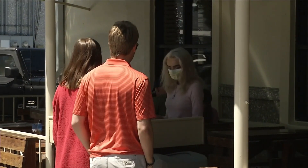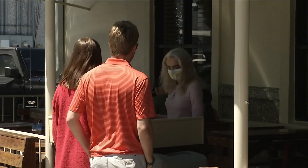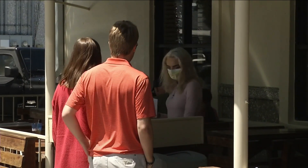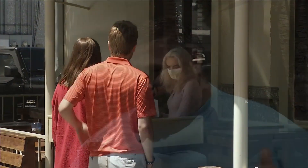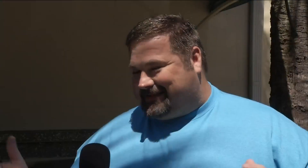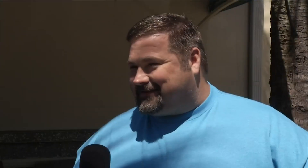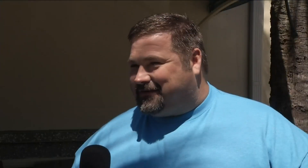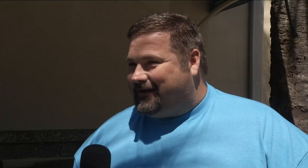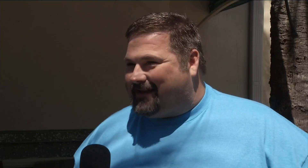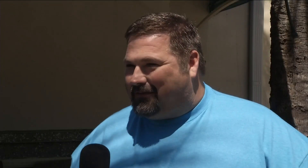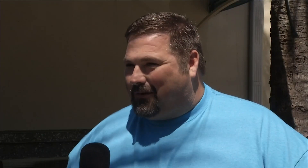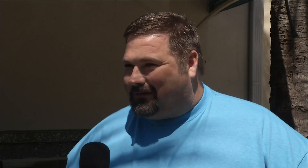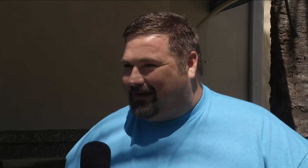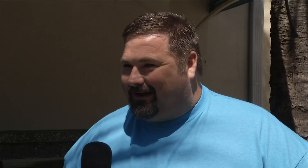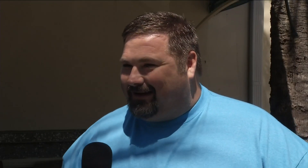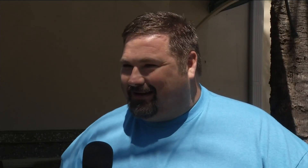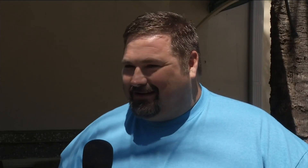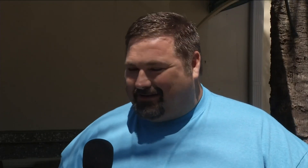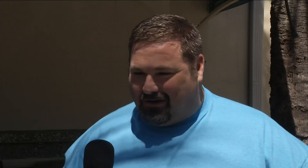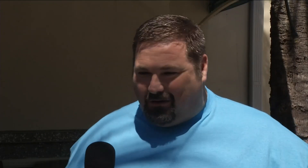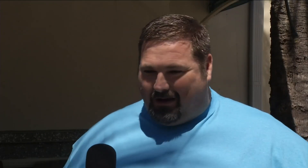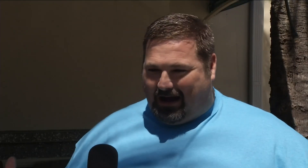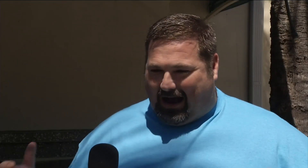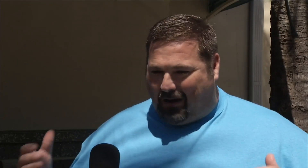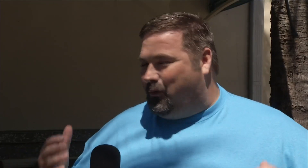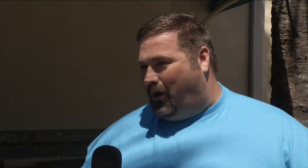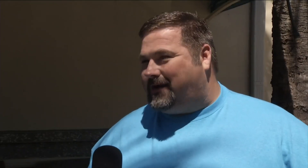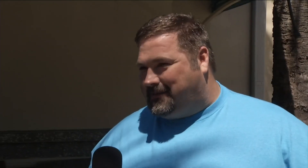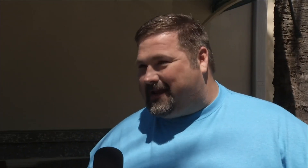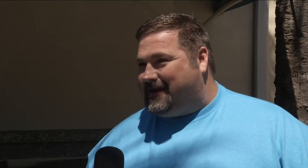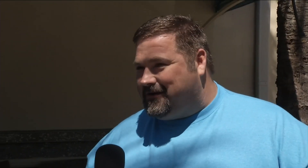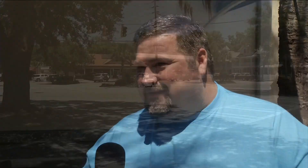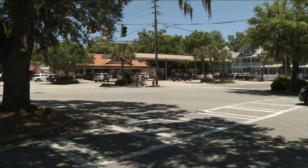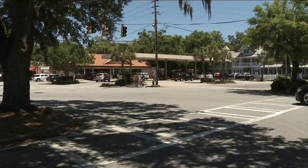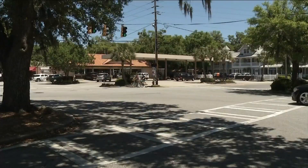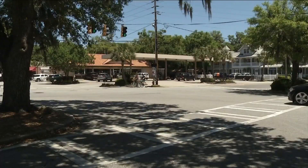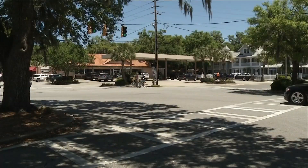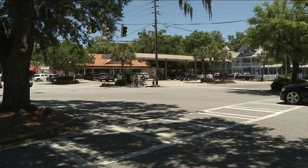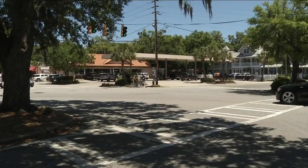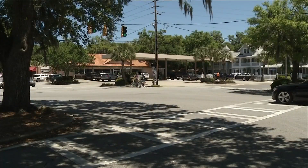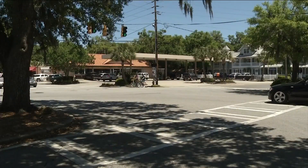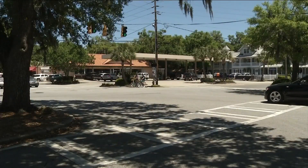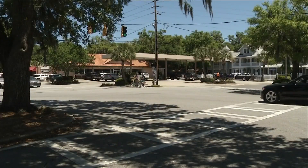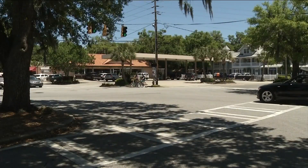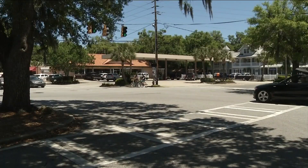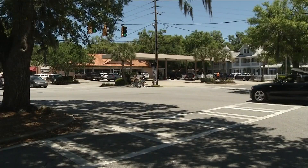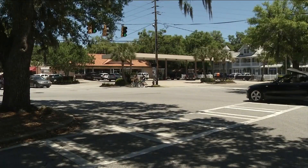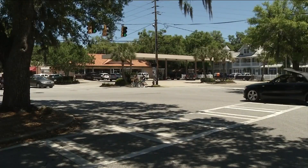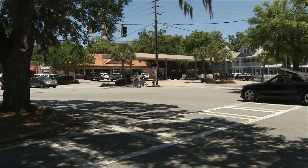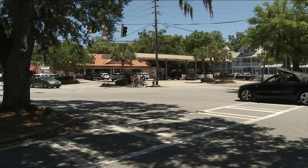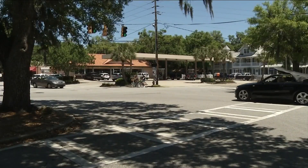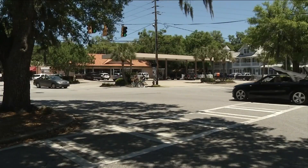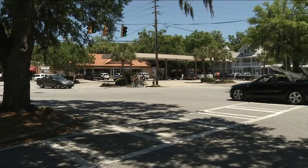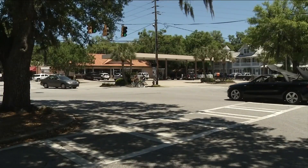GUESTS ARE SEATED ONE TABLE APART, AND THE STAFF IS WEARING MASKS THOUGH IT’S THE APART, AND THE STAFF IS WEARING MASKS THOUGH IT’S THE NEW NORMAL FOR BUSINESSES LIKE WEARING MASKS THOUGH IT’S THE NEW NORMAL FOR BUSINESSES LIKE HIS JESTER BUTLER SAYS HE’S NEW NORMAL FOR BUSINESSES LIKE HIS JESTER BUTLER SAYS HE’S JUST HAPPY TO BE IN BUSINESS AT HIS JESTER BUTLER SAYS HE’S JUST HAPPY TO BE IN BUSINESS AT ALL I THINK THIS IS THE